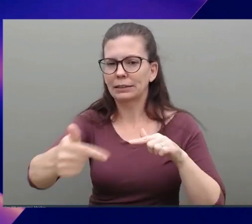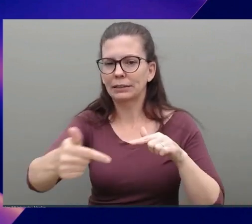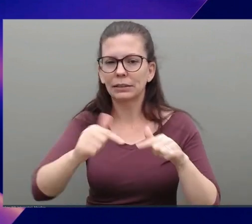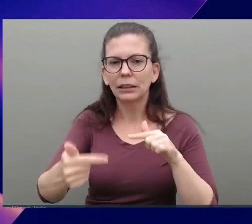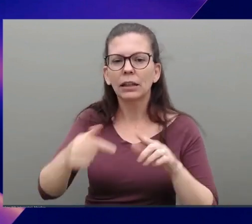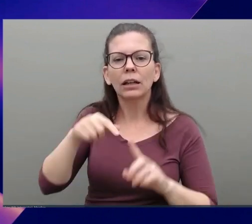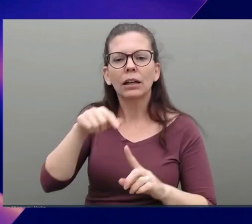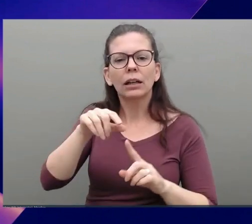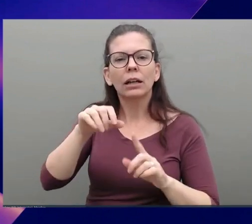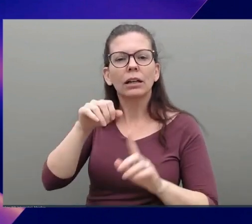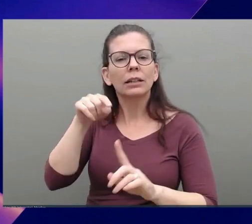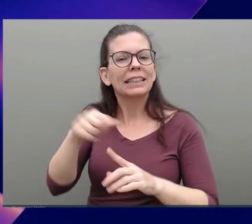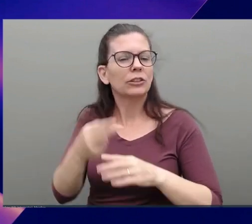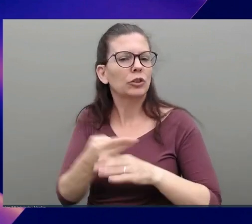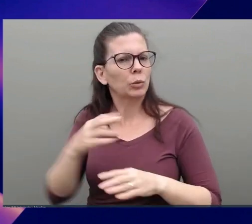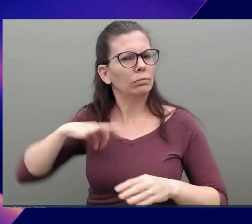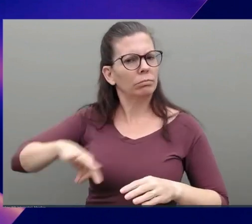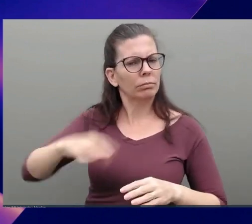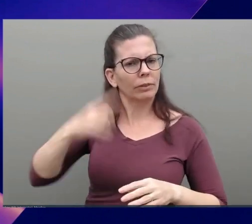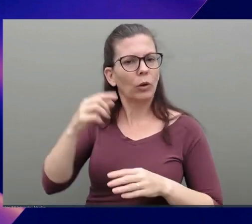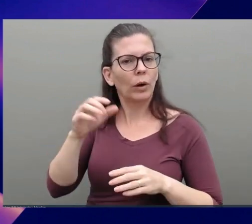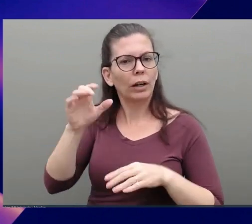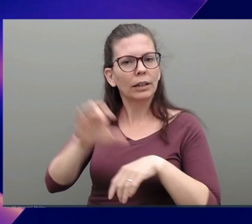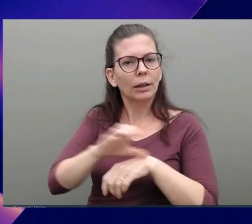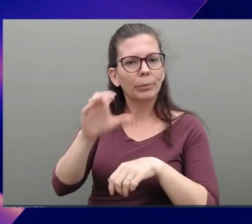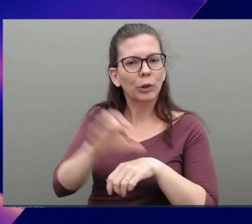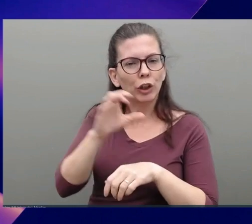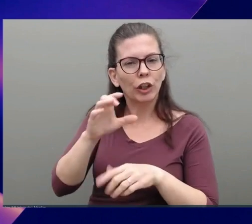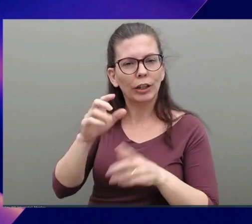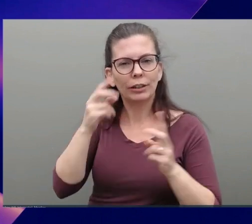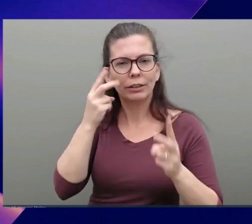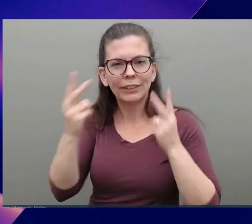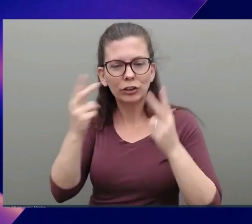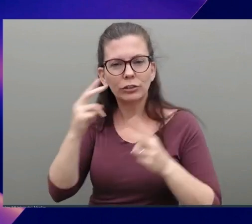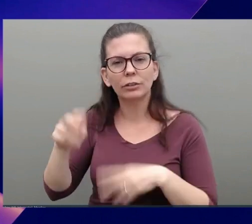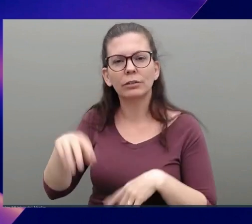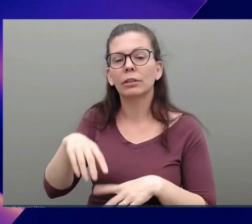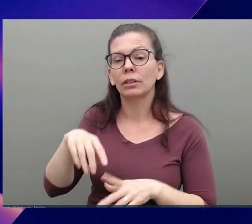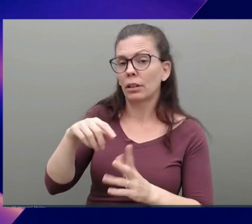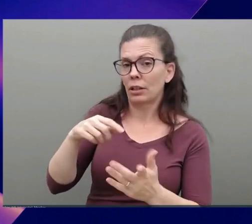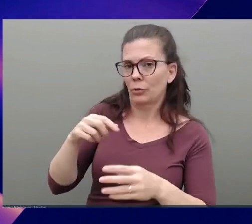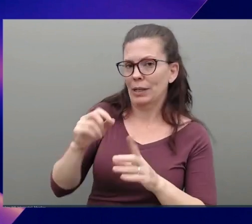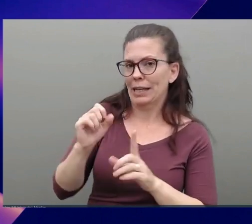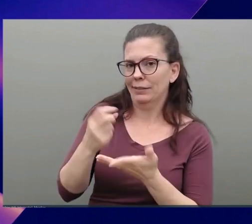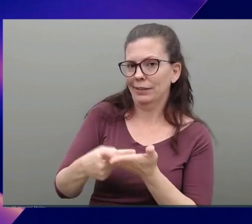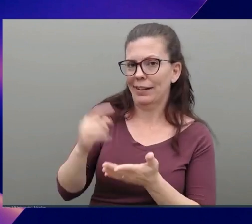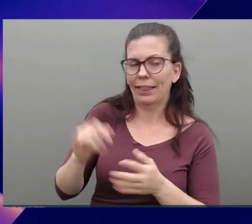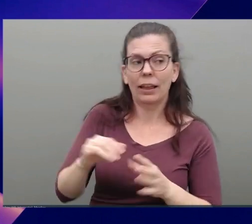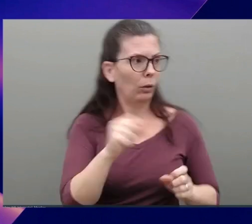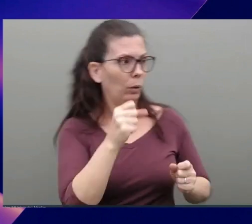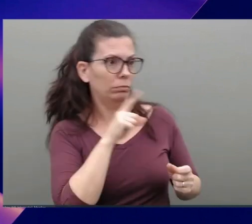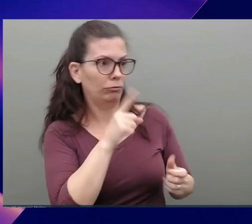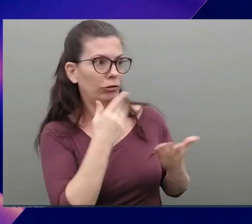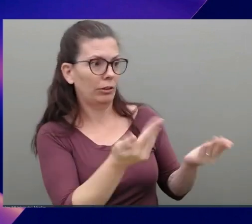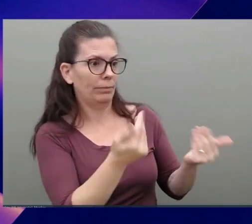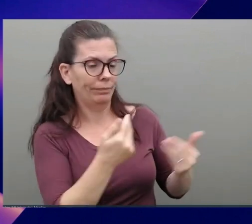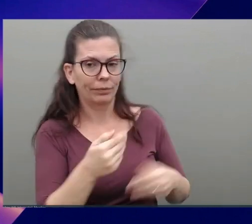for computer vision or NLP use cases. [Dani] Sure. Yeah, let's talk about it. [Jillian] Yeah. So, in the inference customers,